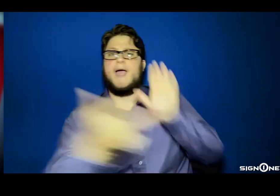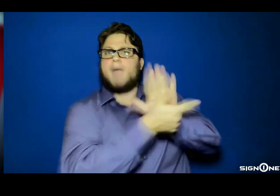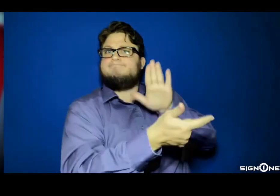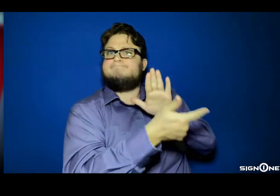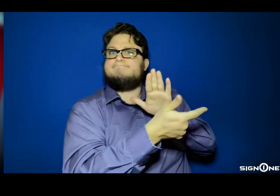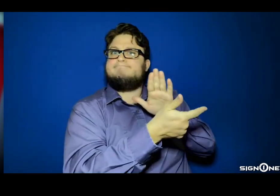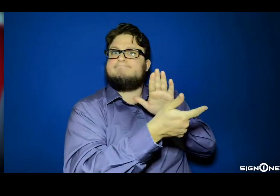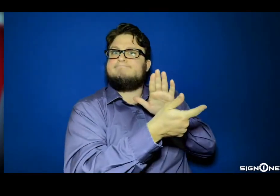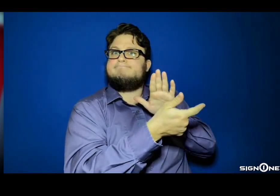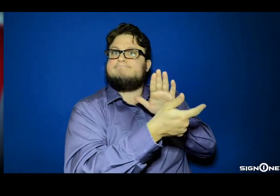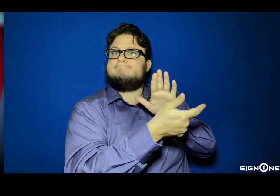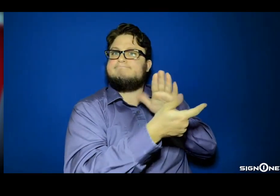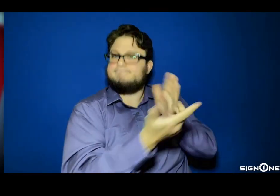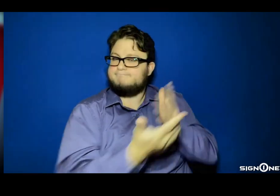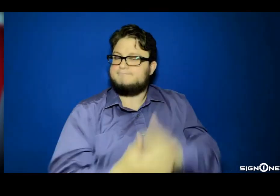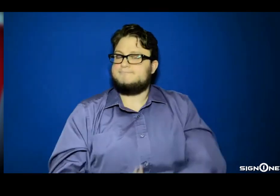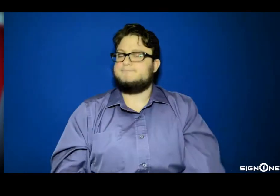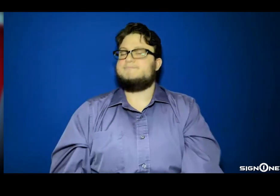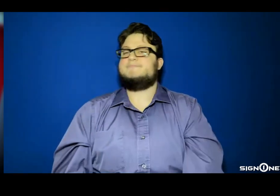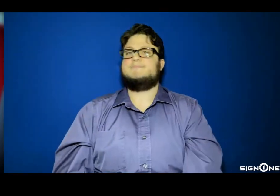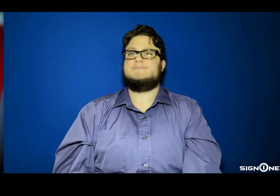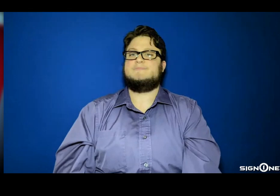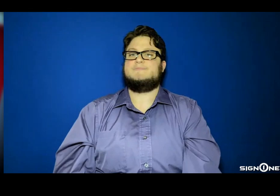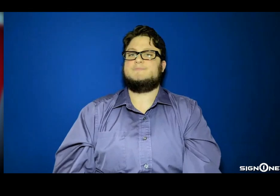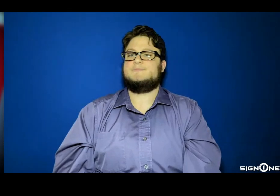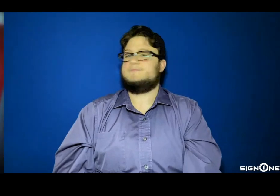banned from the app.